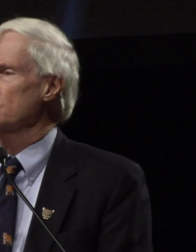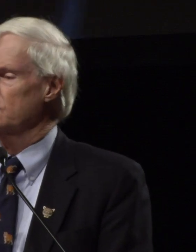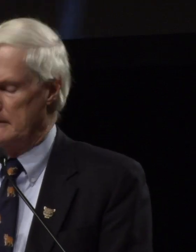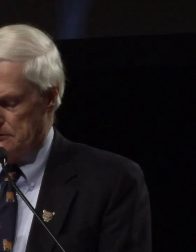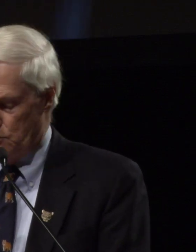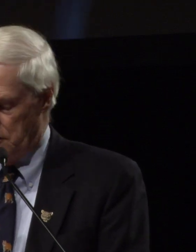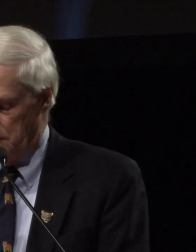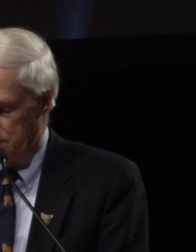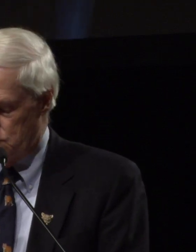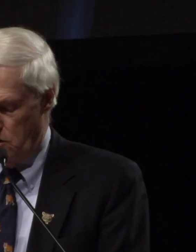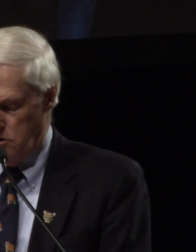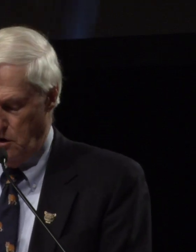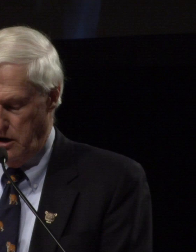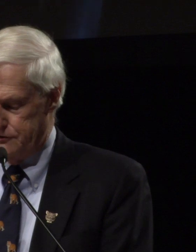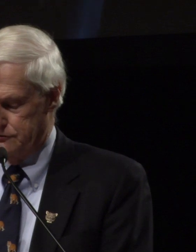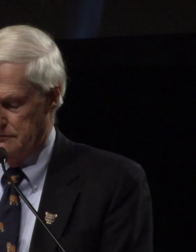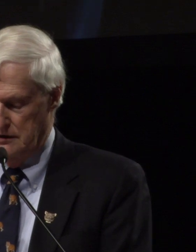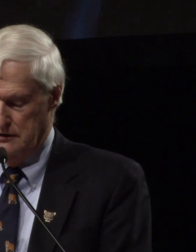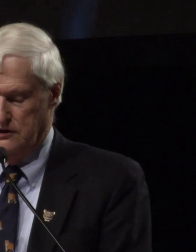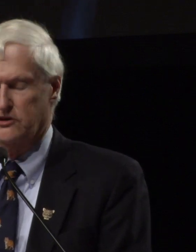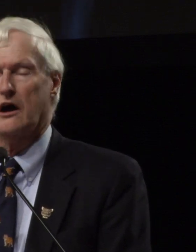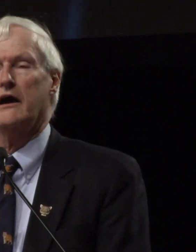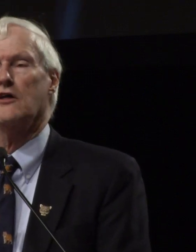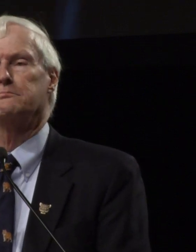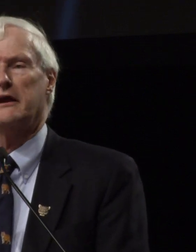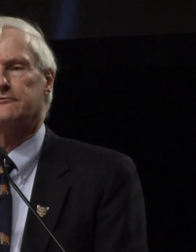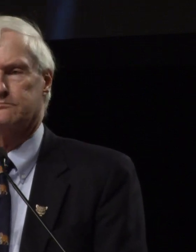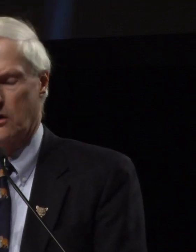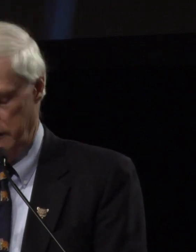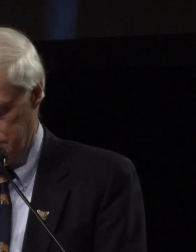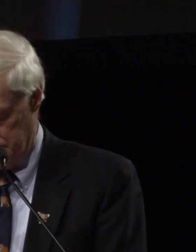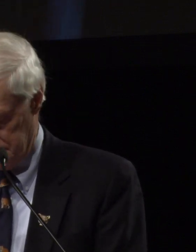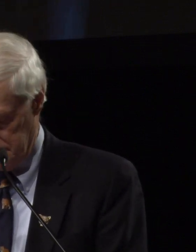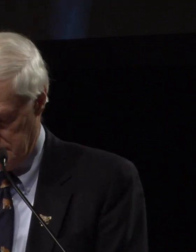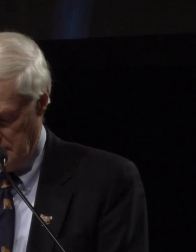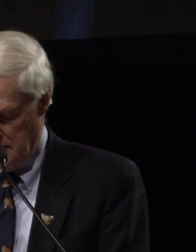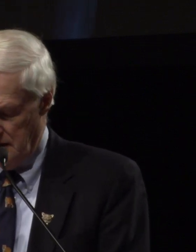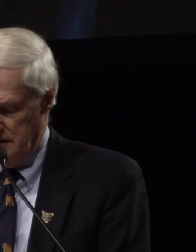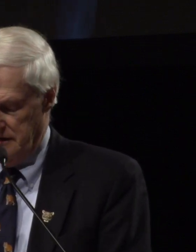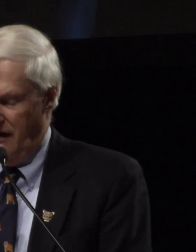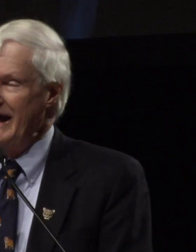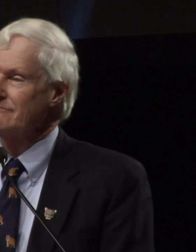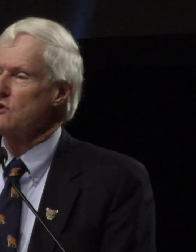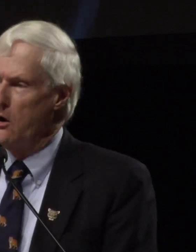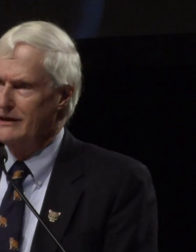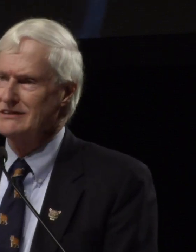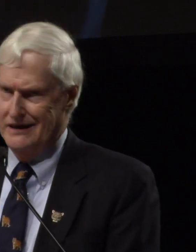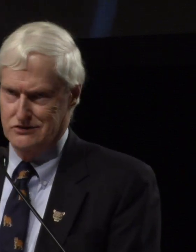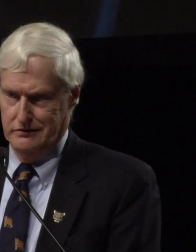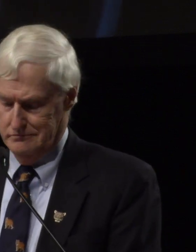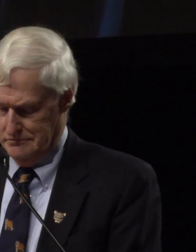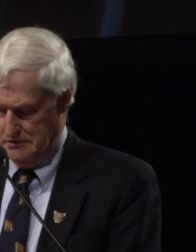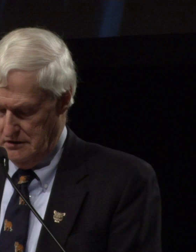OPPORTUNITY TO CONTROL COSTS IS IN OUR HEALTH BENEFIT PROGRAMS. I HAVE NO INTENTION OF REDUCING